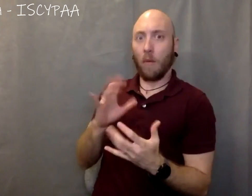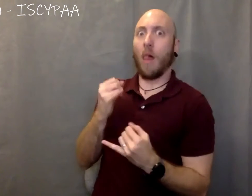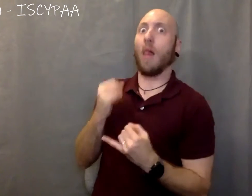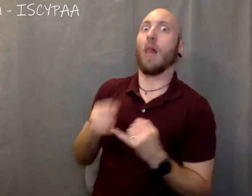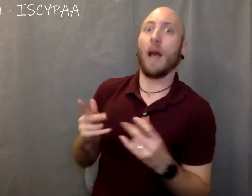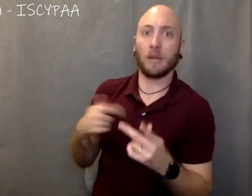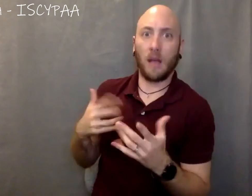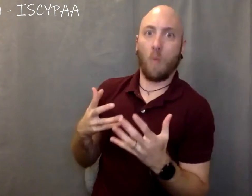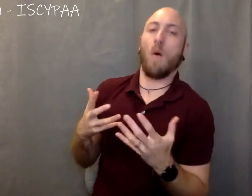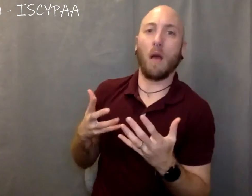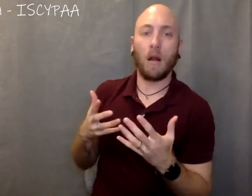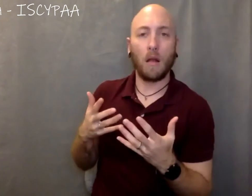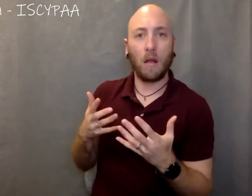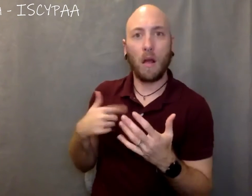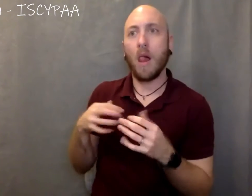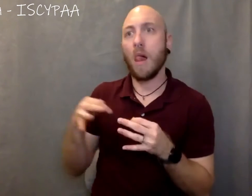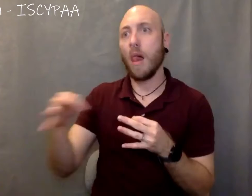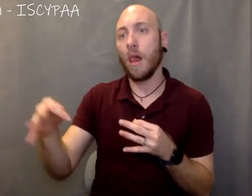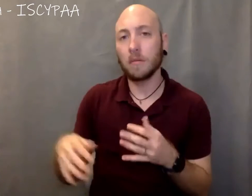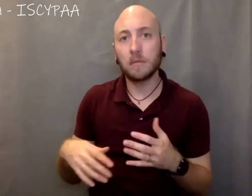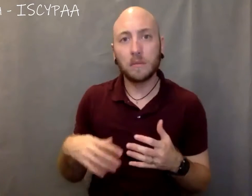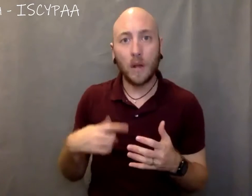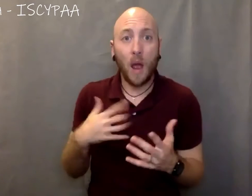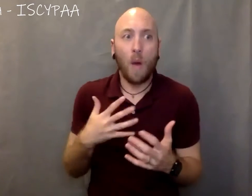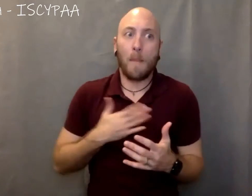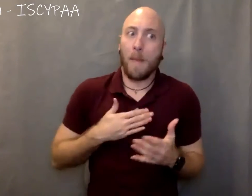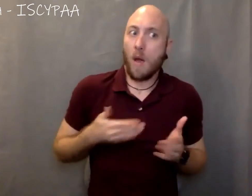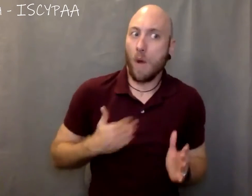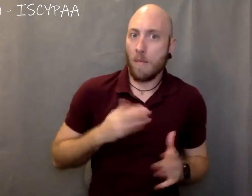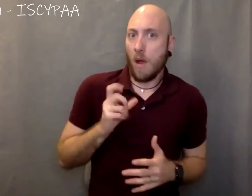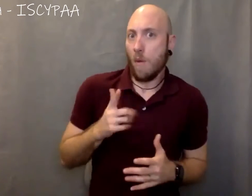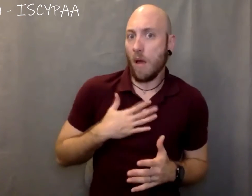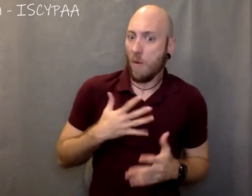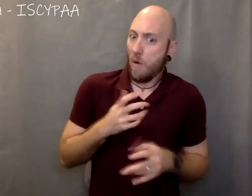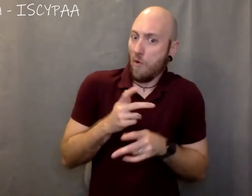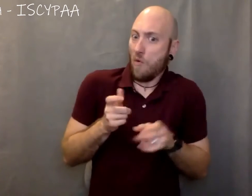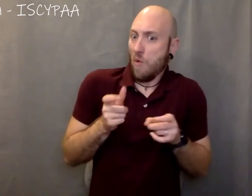I wanted to practice my will and take control of my life, you know, and I didn't want to believe